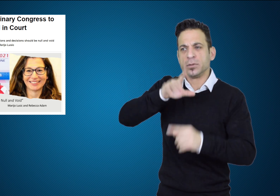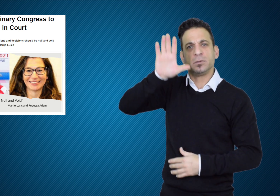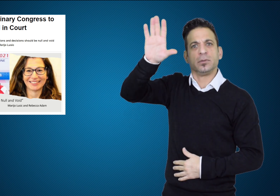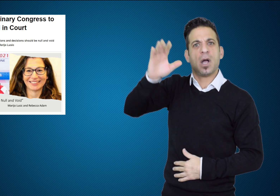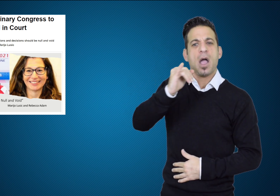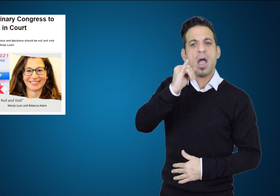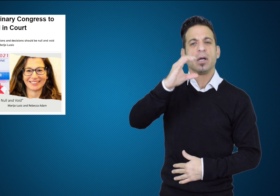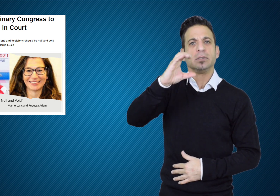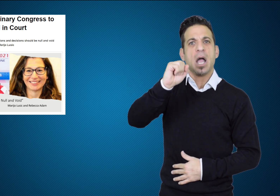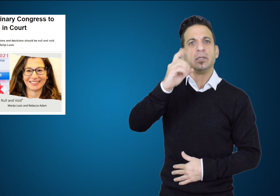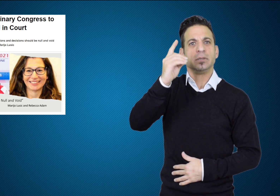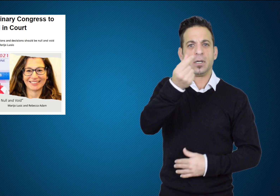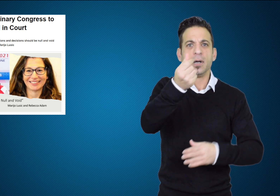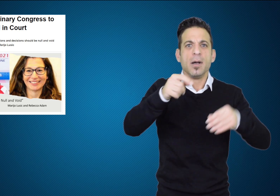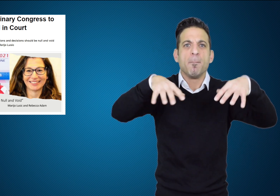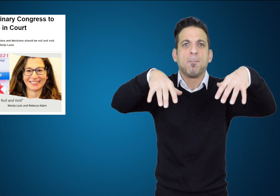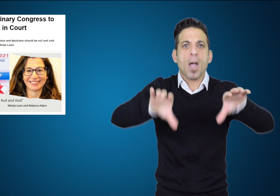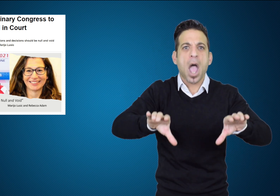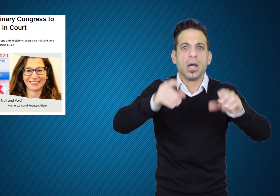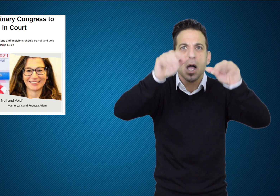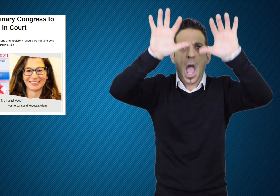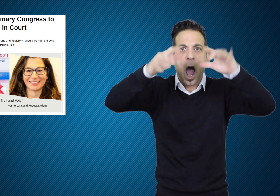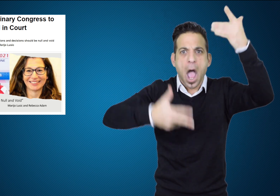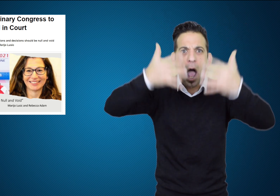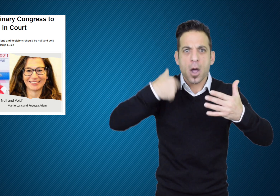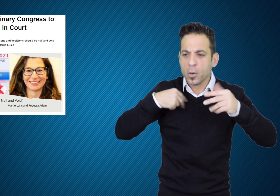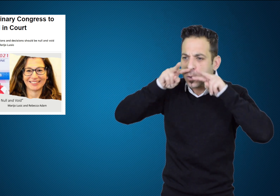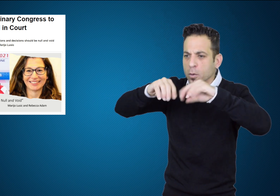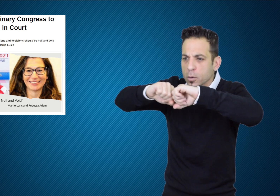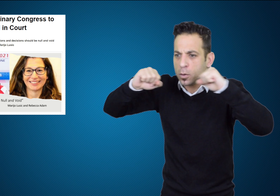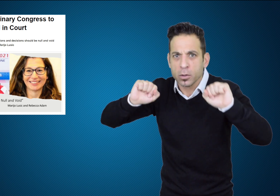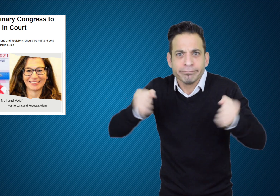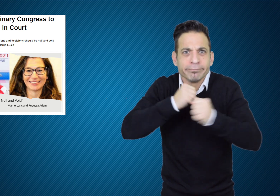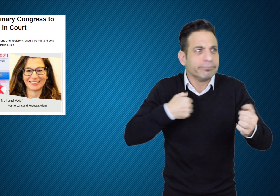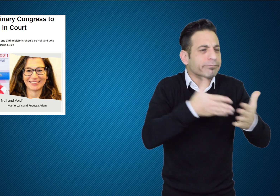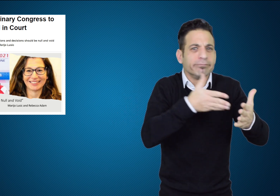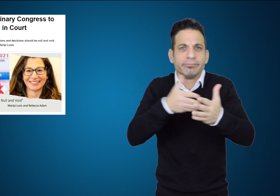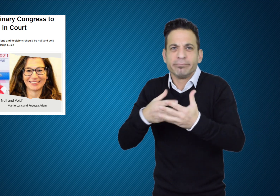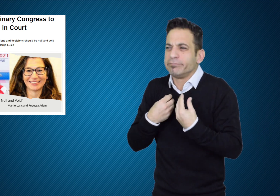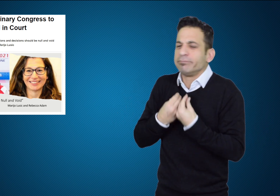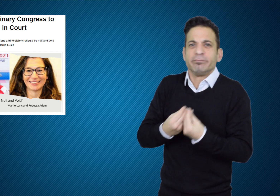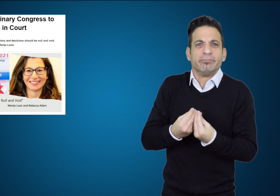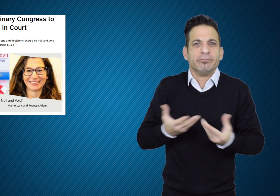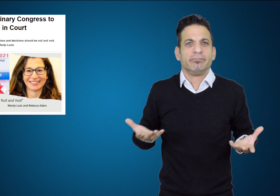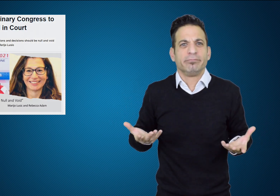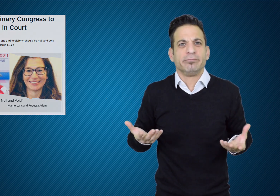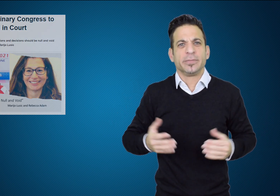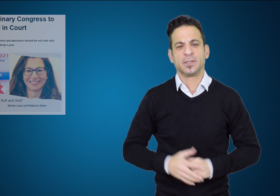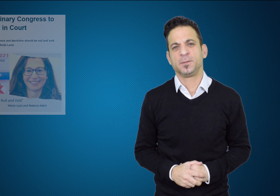and preventing access to ICSD bank accounts and statements.